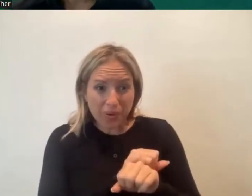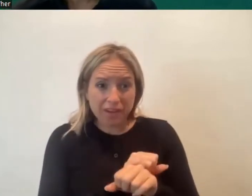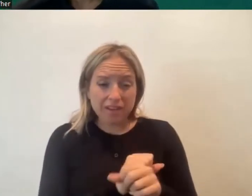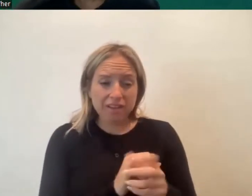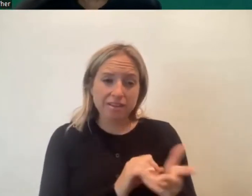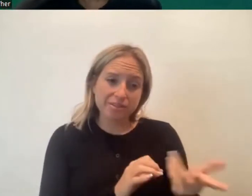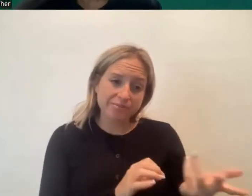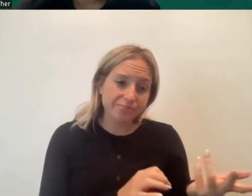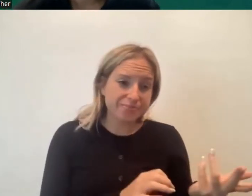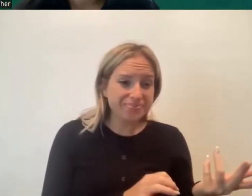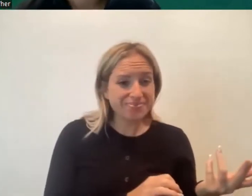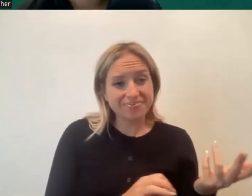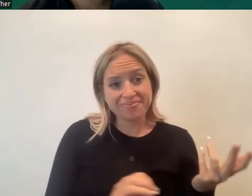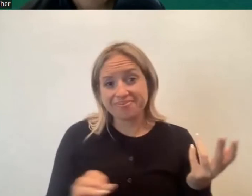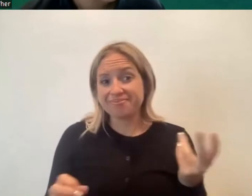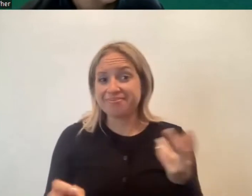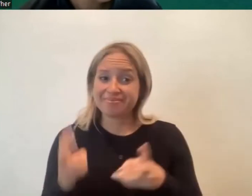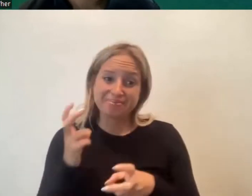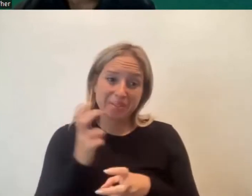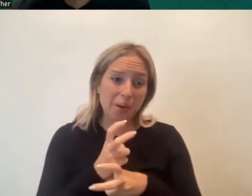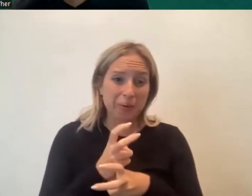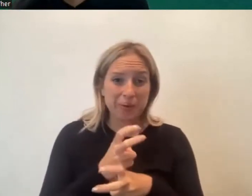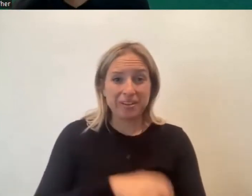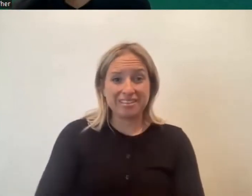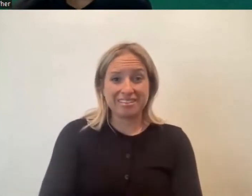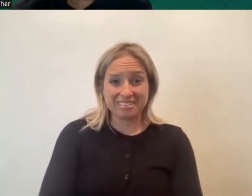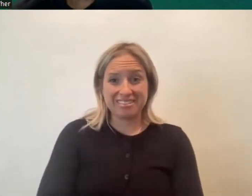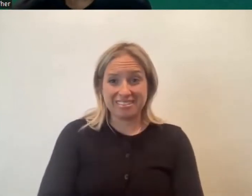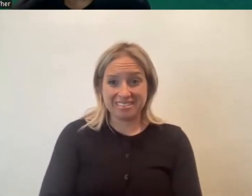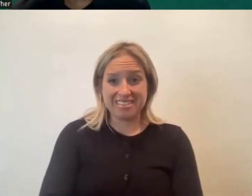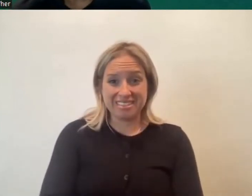Mike: It's hard and that's a hard question to answer.